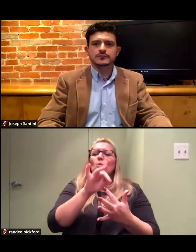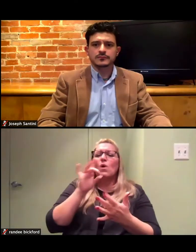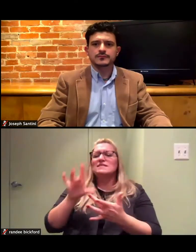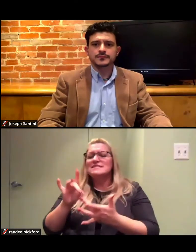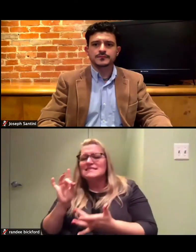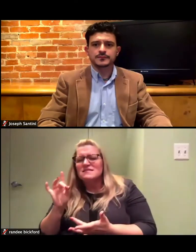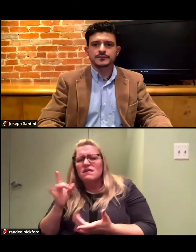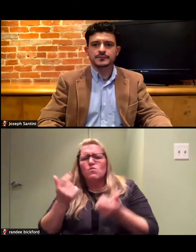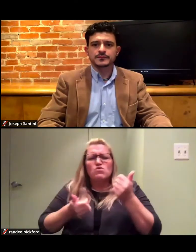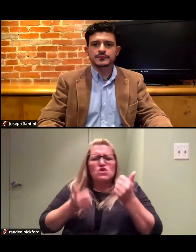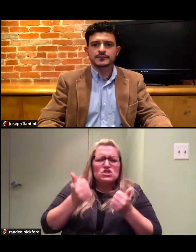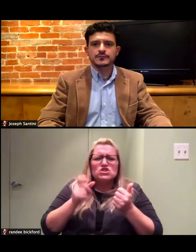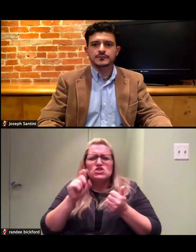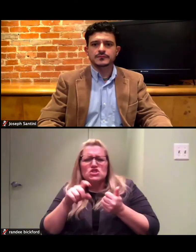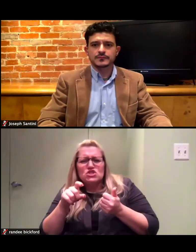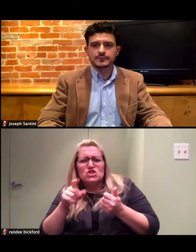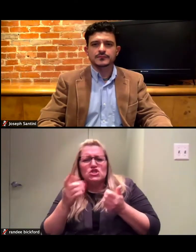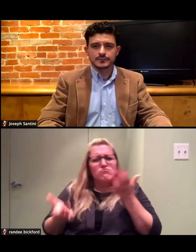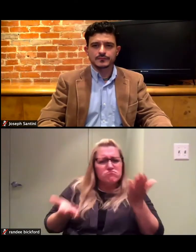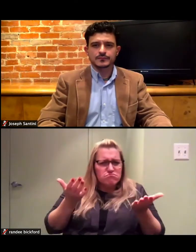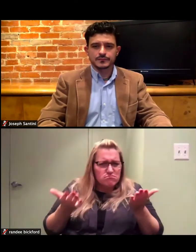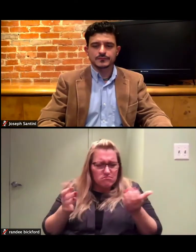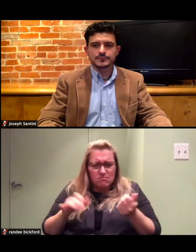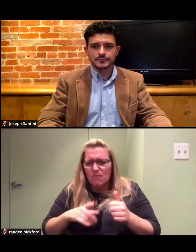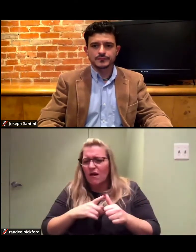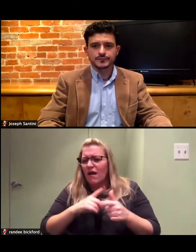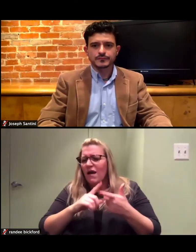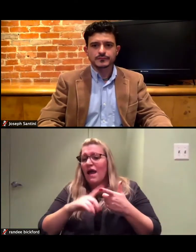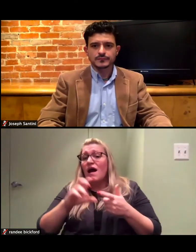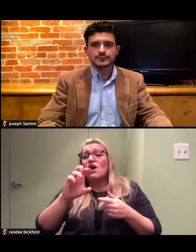at a very young age to know that you have two choices and you can pick one.